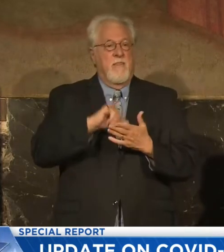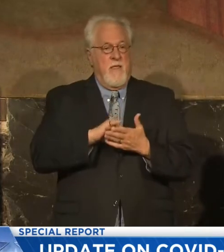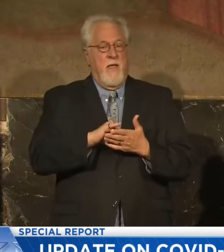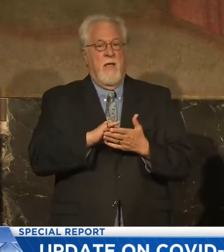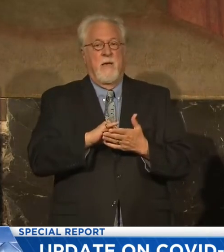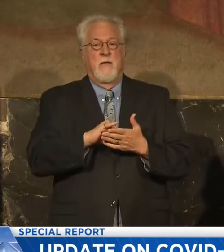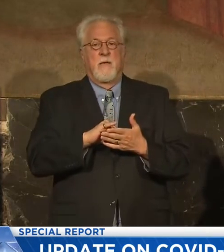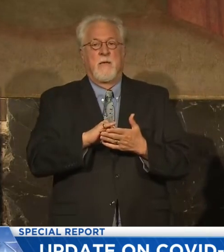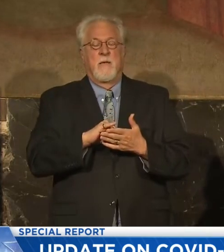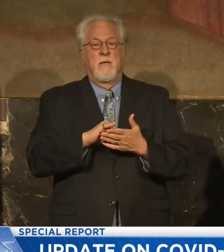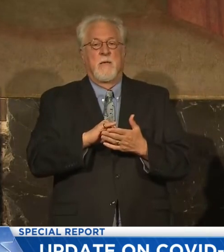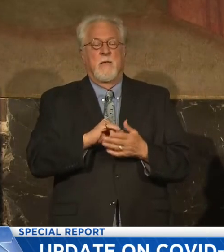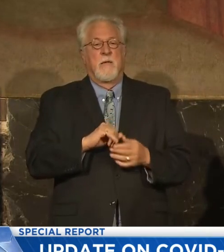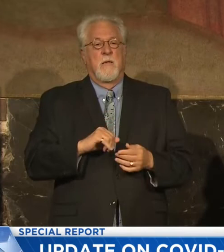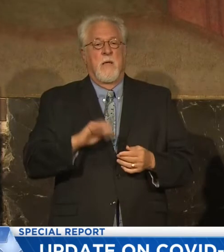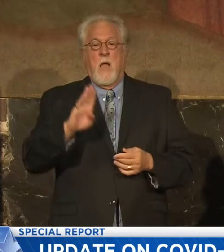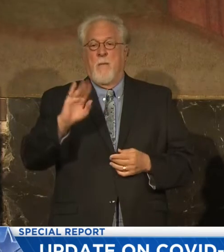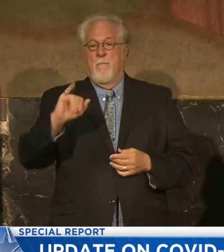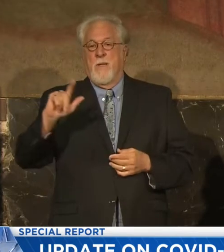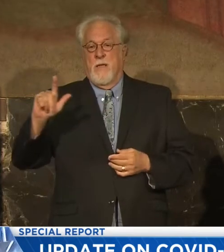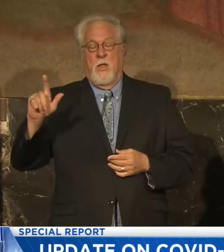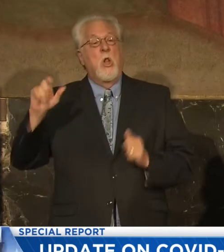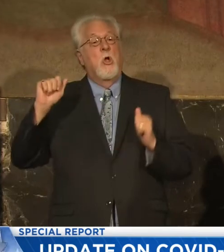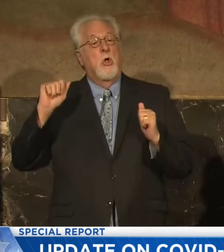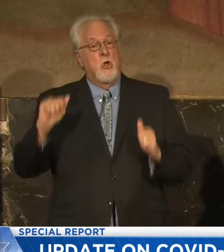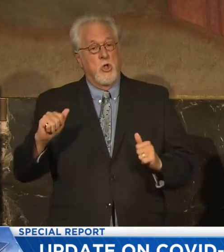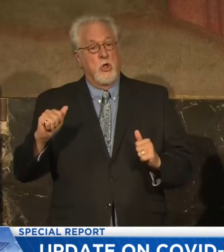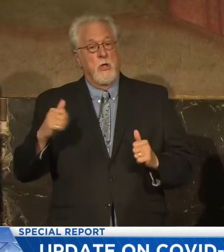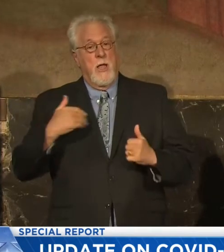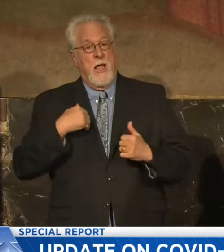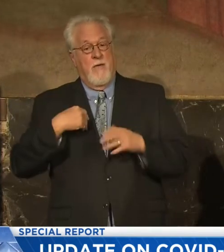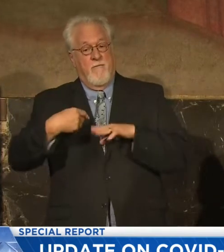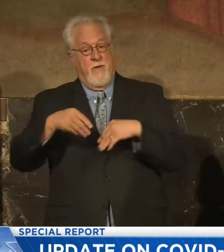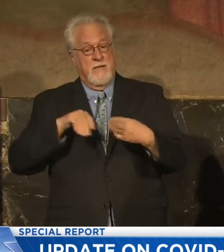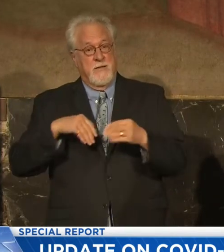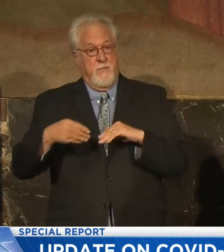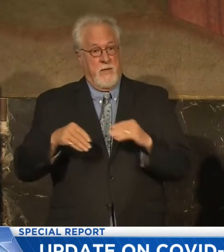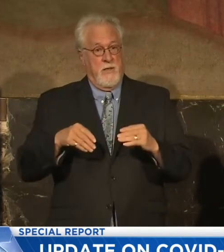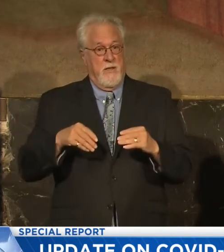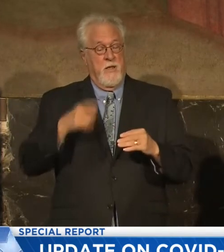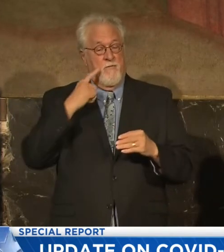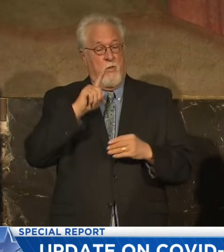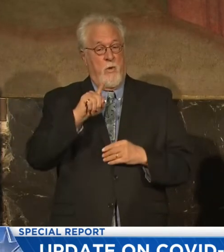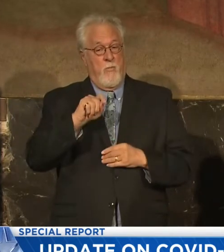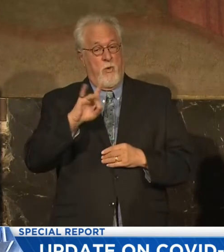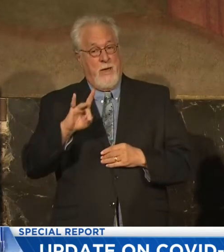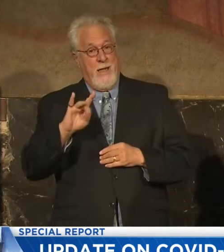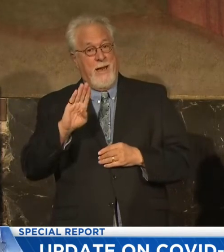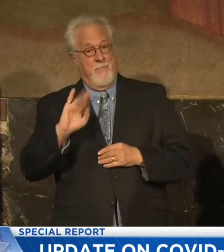FOUR, AT SOME POINT BY THE END OF JUNE I THINK IS WHAT WE WERE TOLD TODAY. IT LOOKS LIKE THAT'S THE